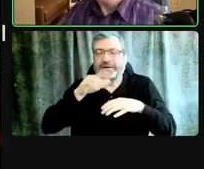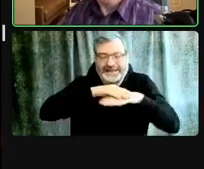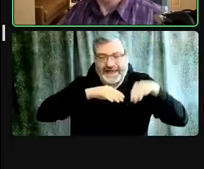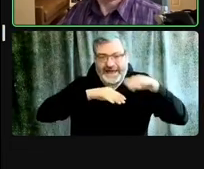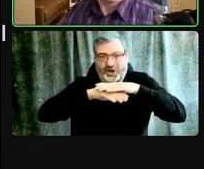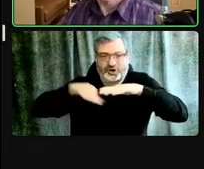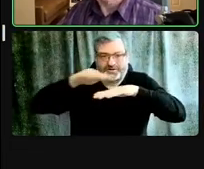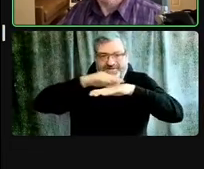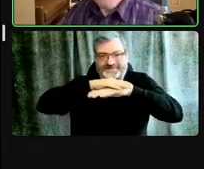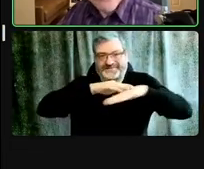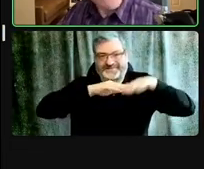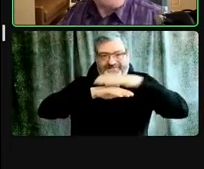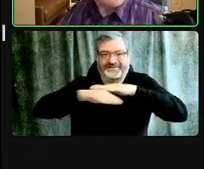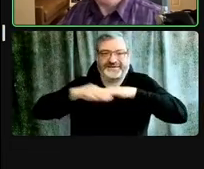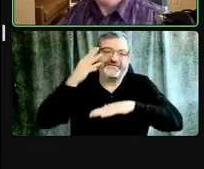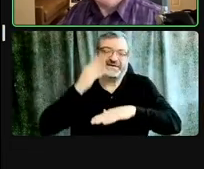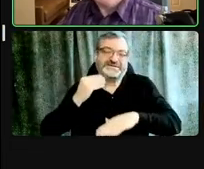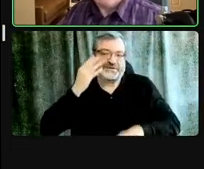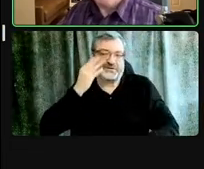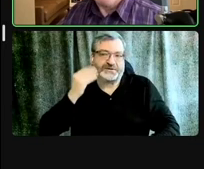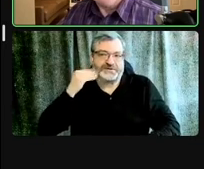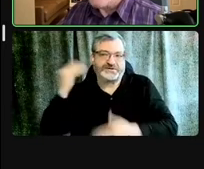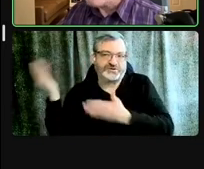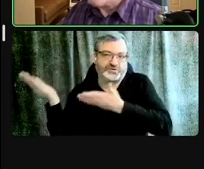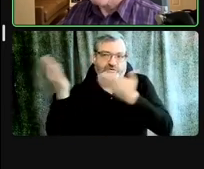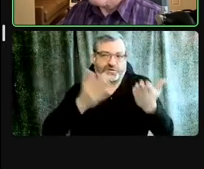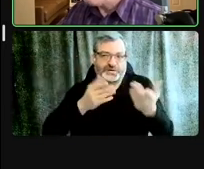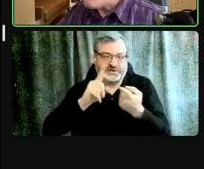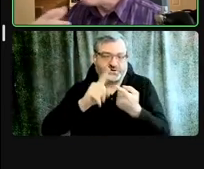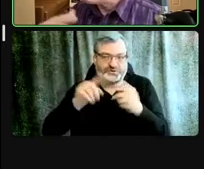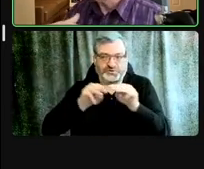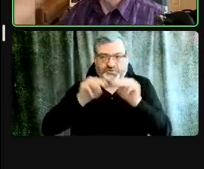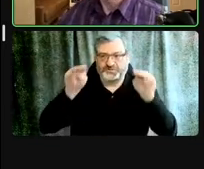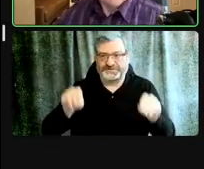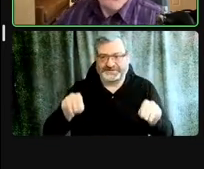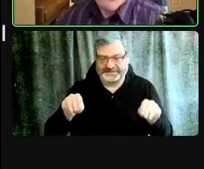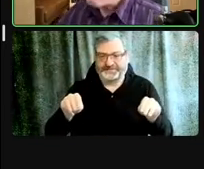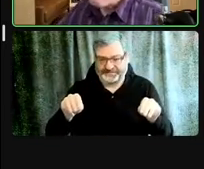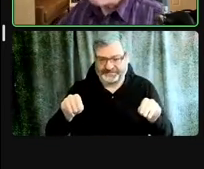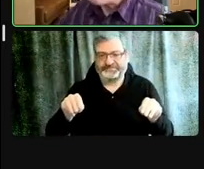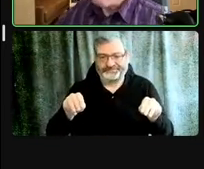People bring these layers of experience to the Museum when visitors are also